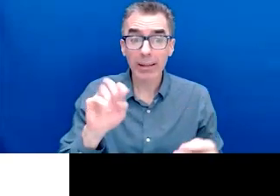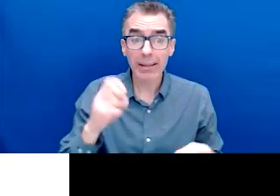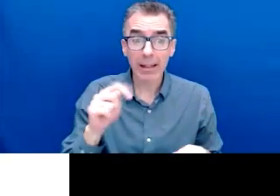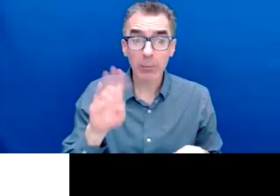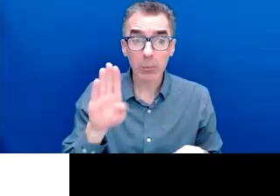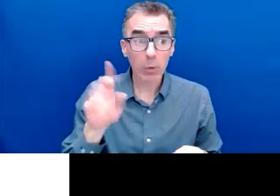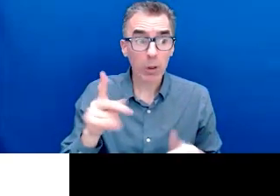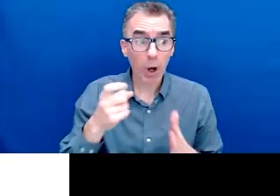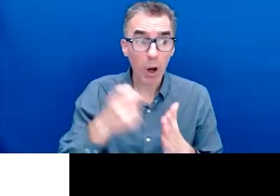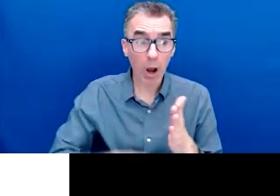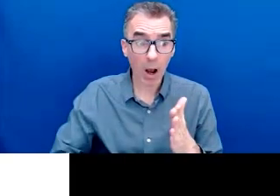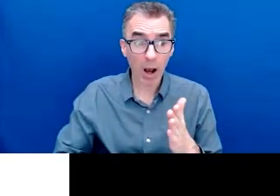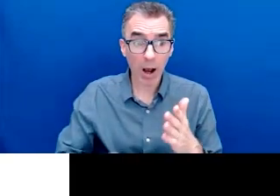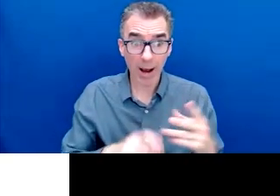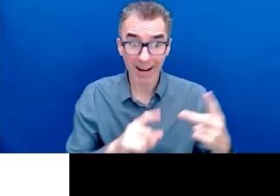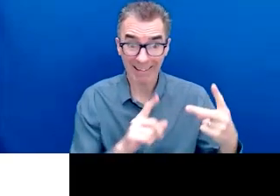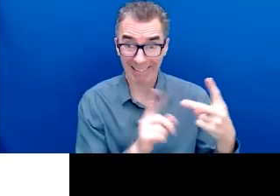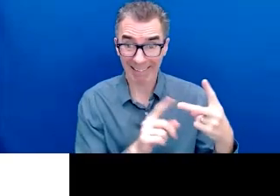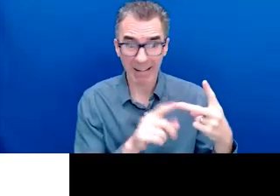sign, a little down arrow, and,